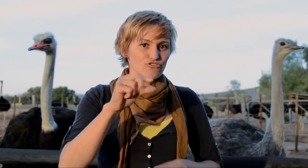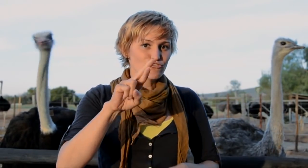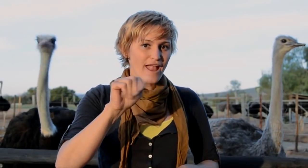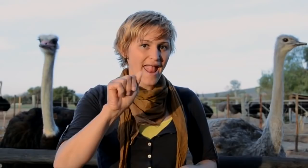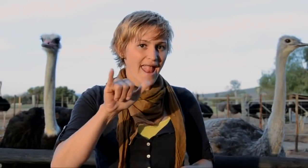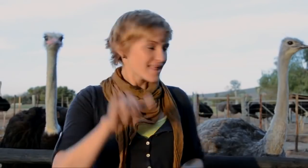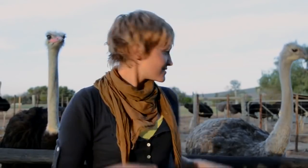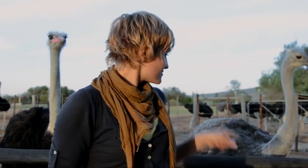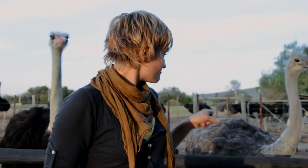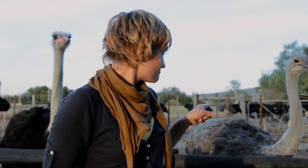This one has gray feathers.